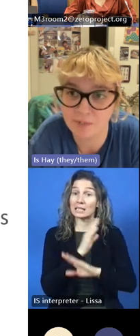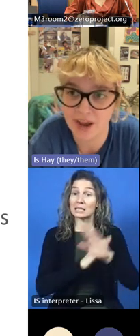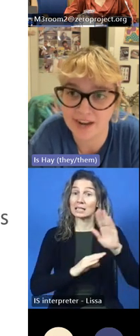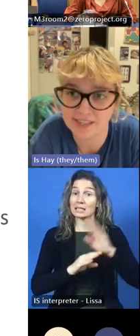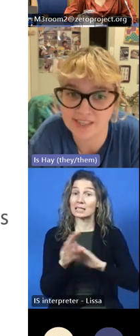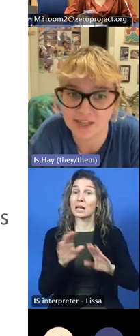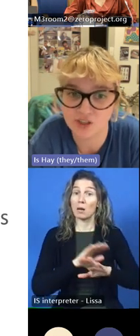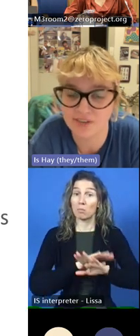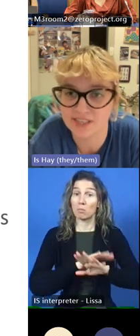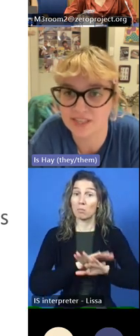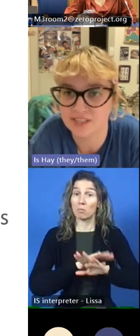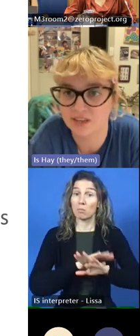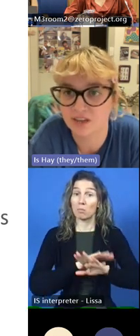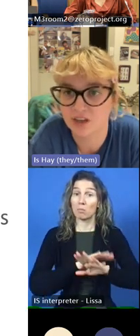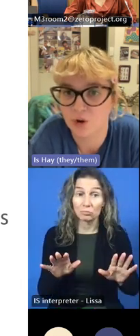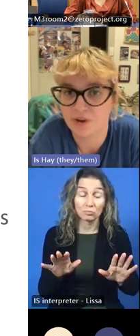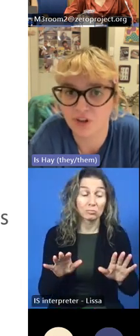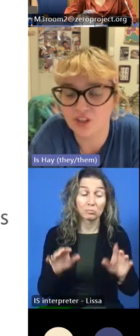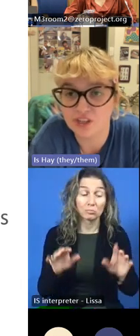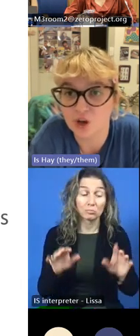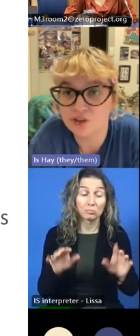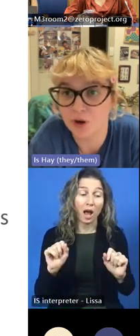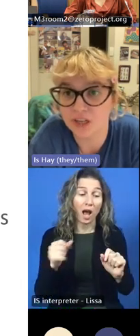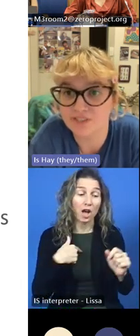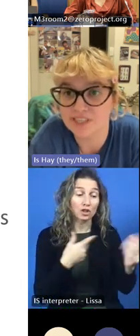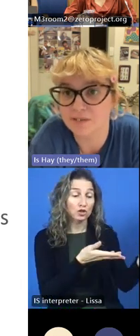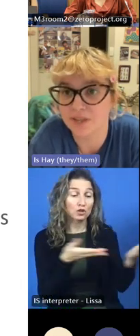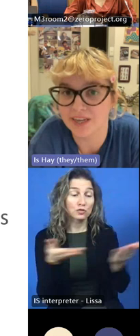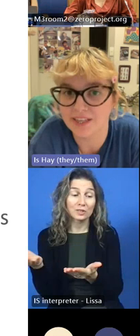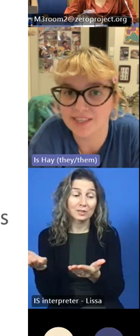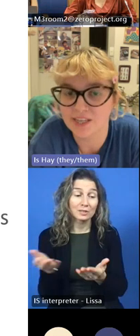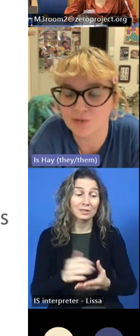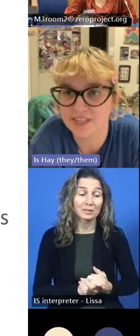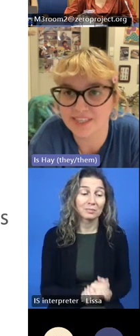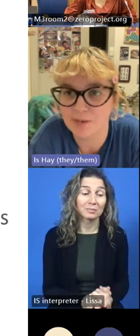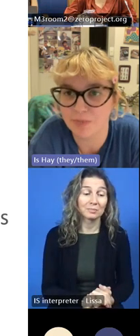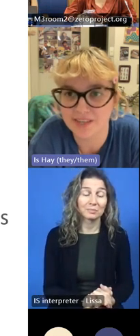order to access our services. We follow the social model of disability that says that we are disabled